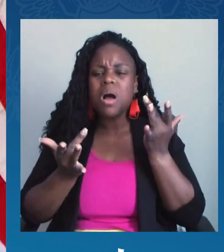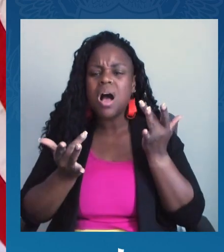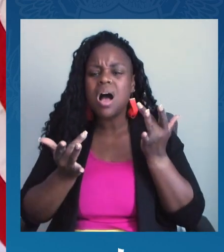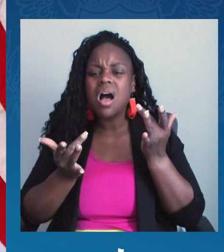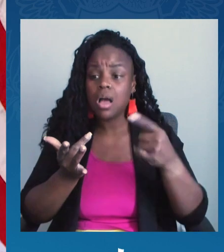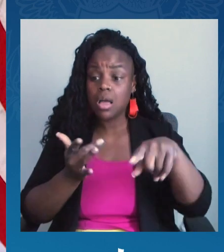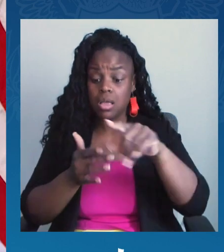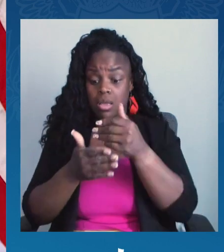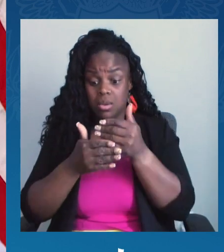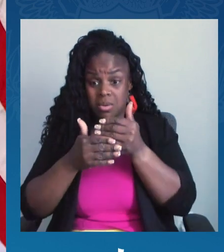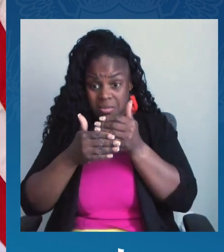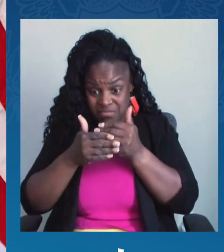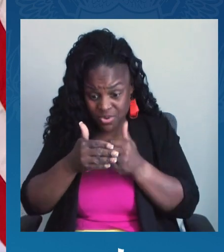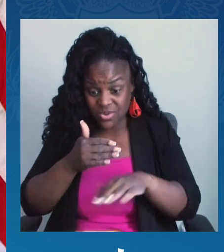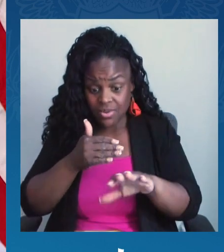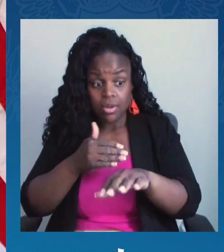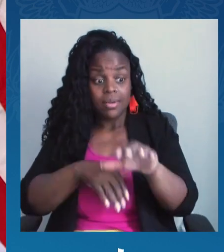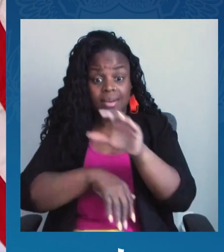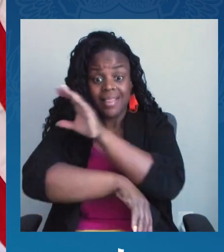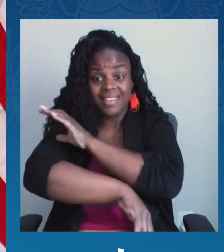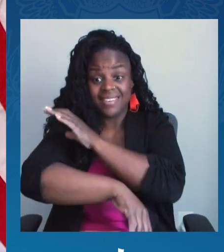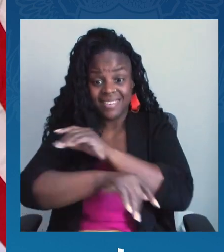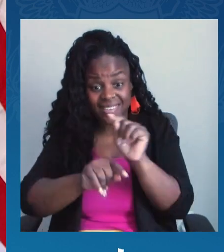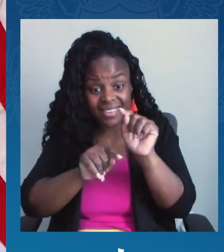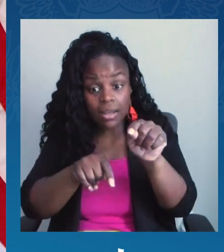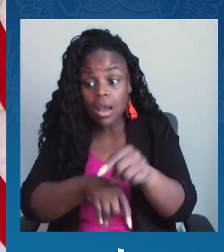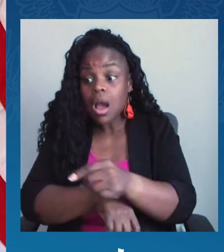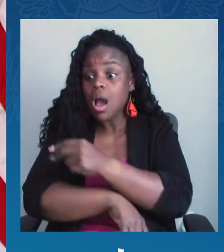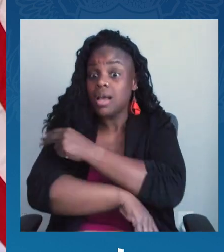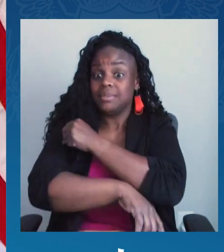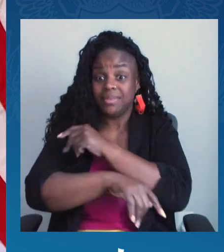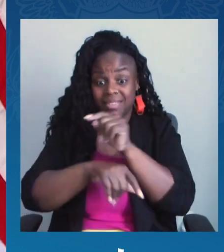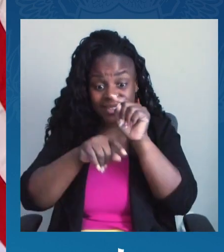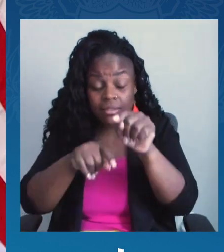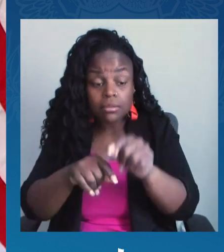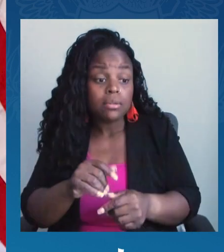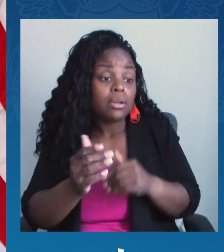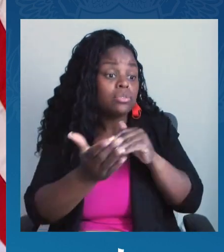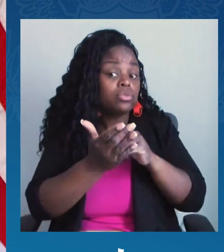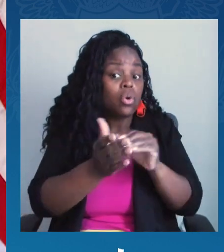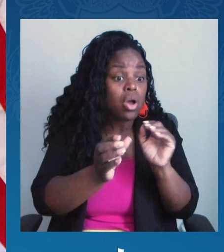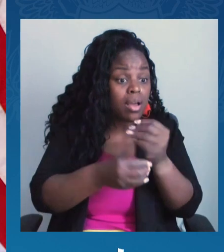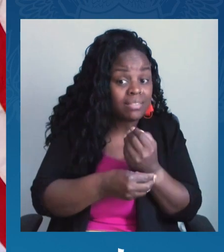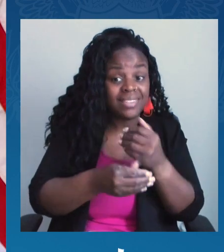or that hospital or that doctor's office, she is not taken as seriously.